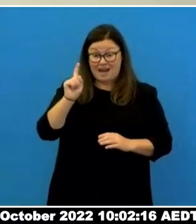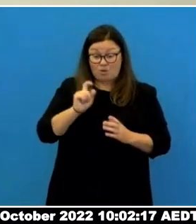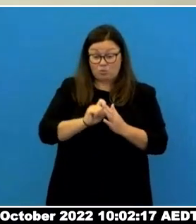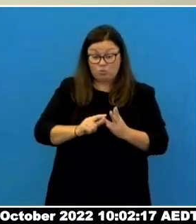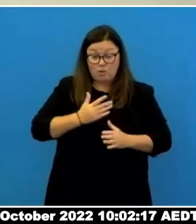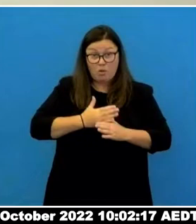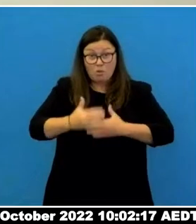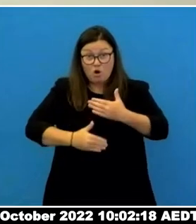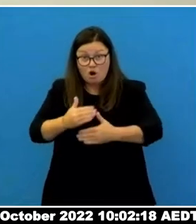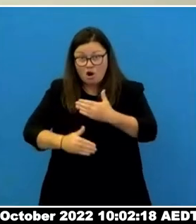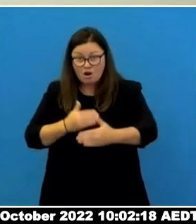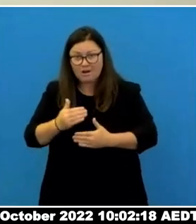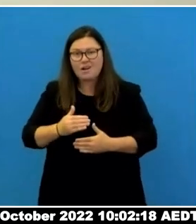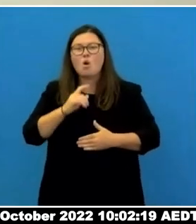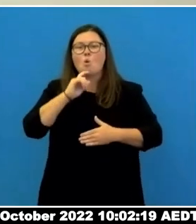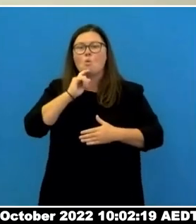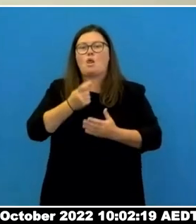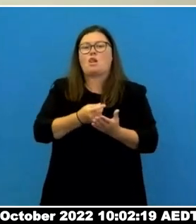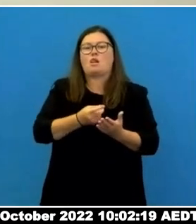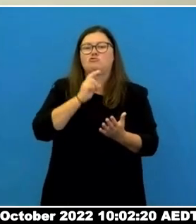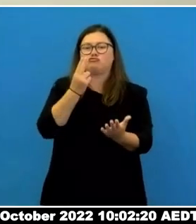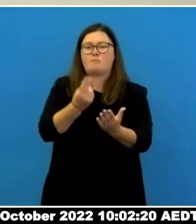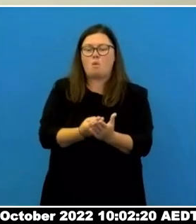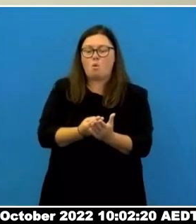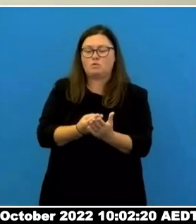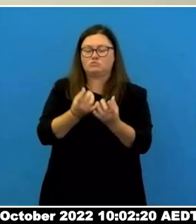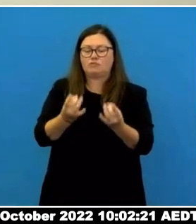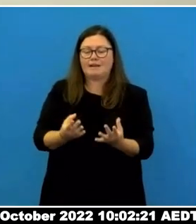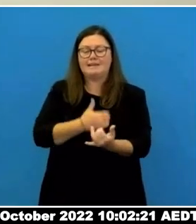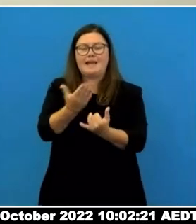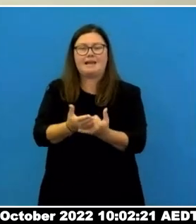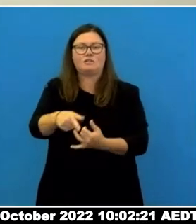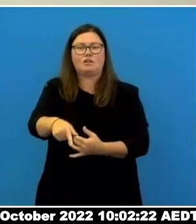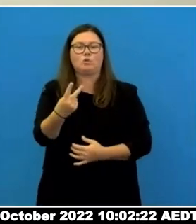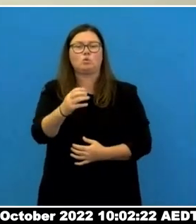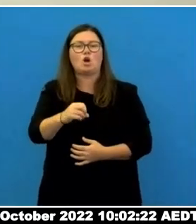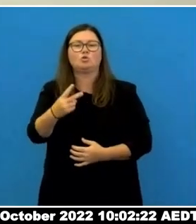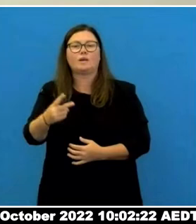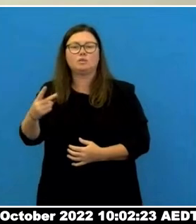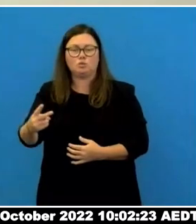In keeping with human rights based approach, the Human Rights Commission intends the next stages or the next stage